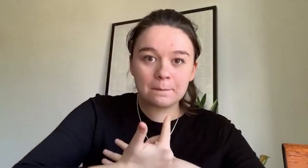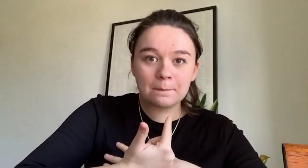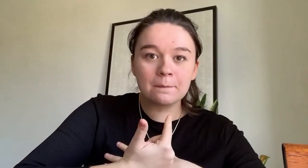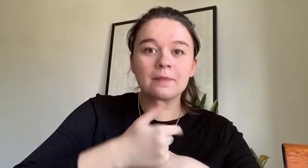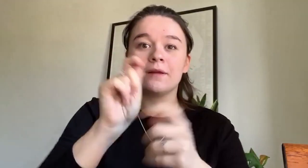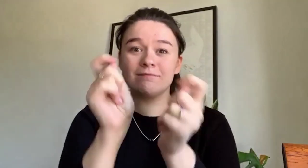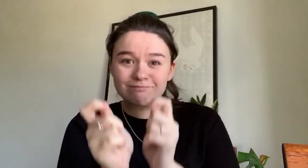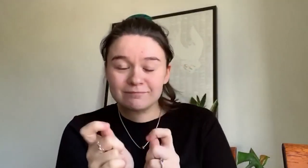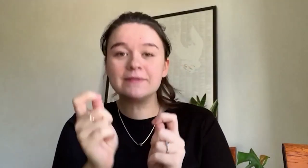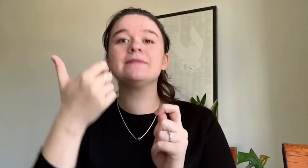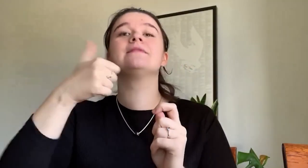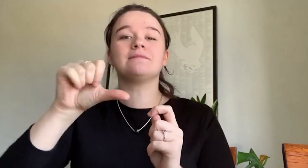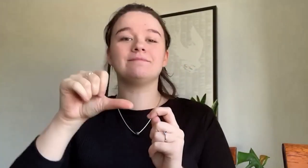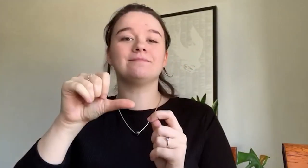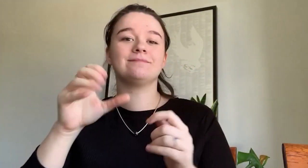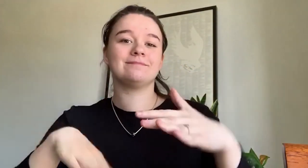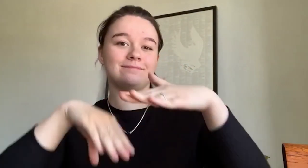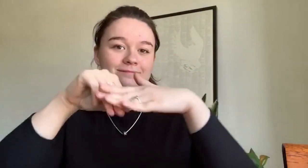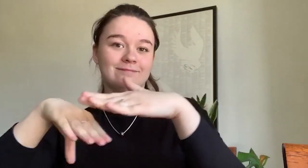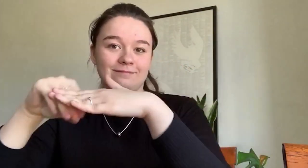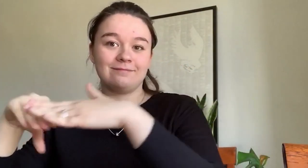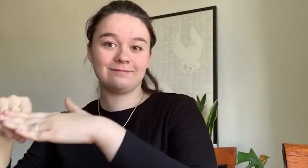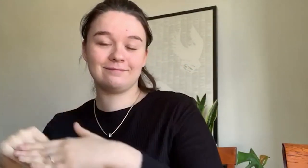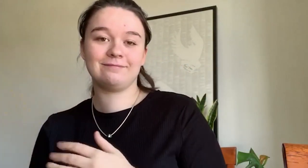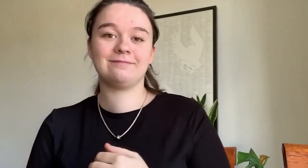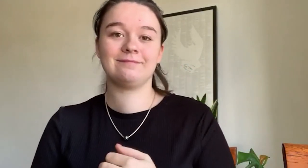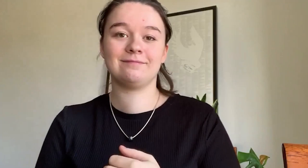Then there’s filming, editing and uploading.